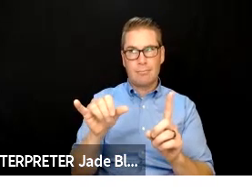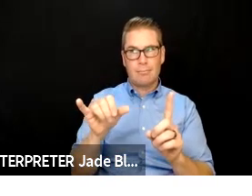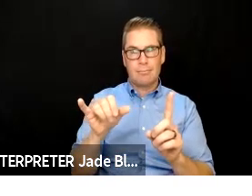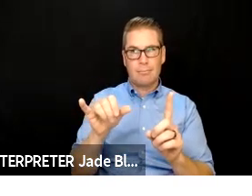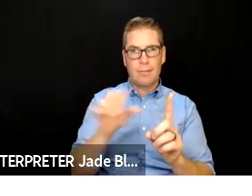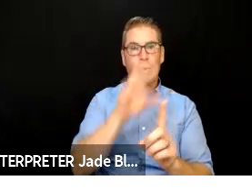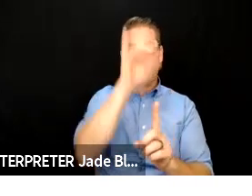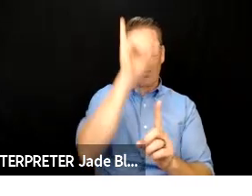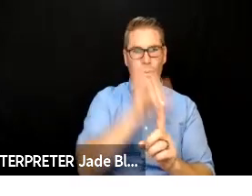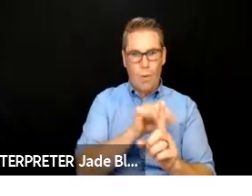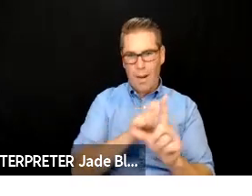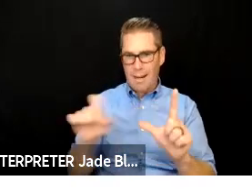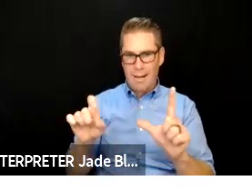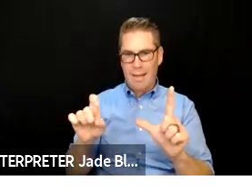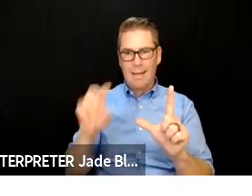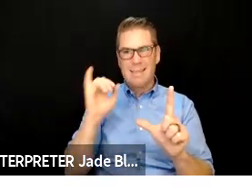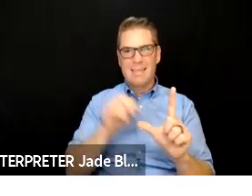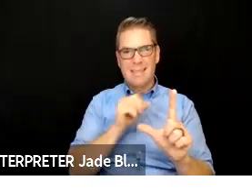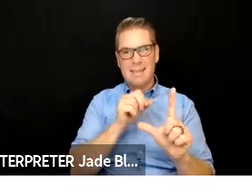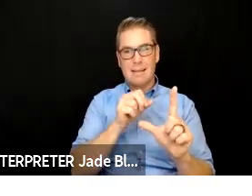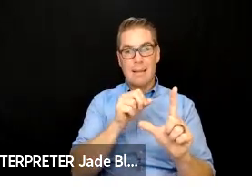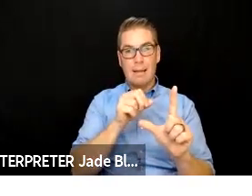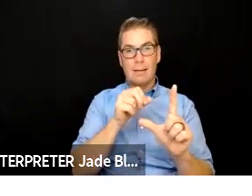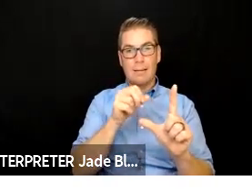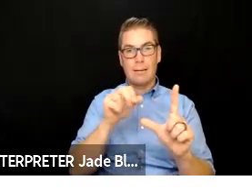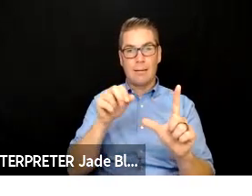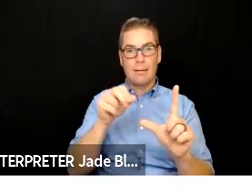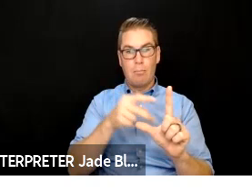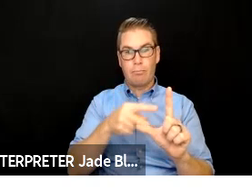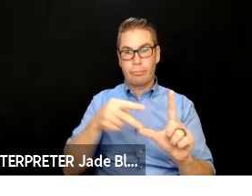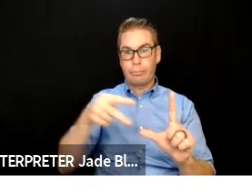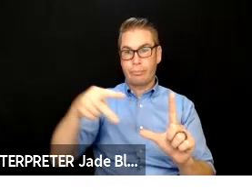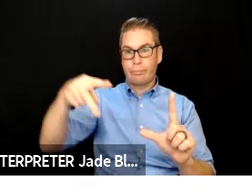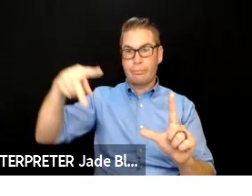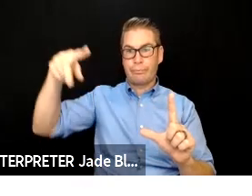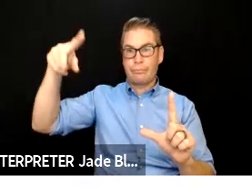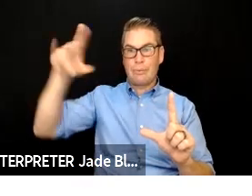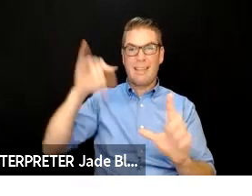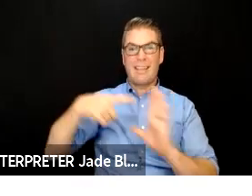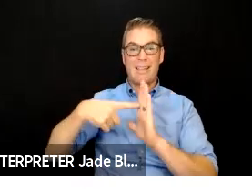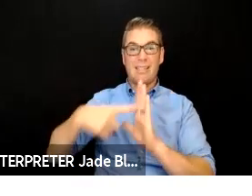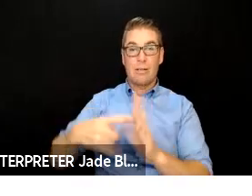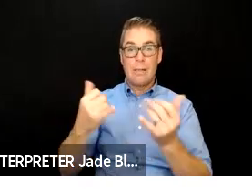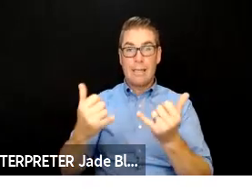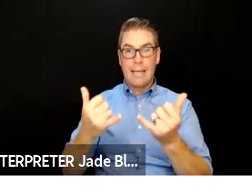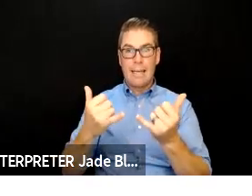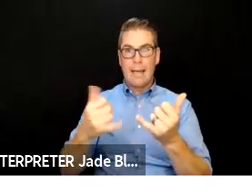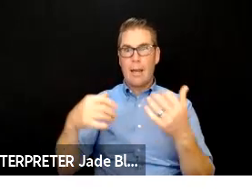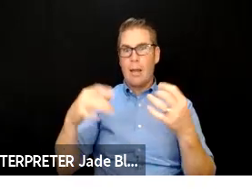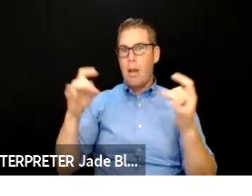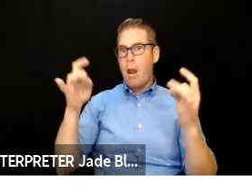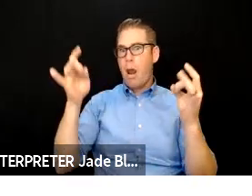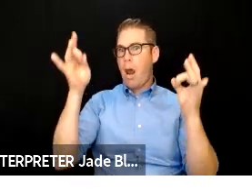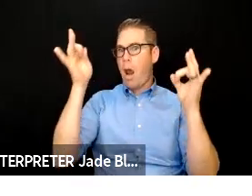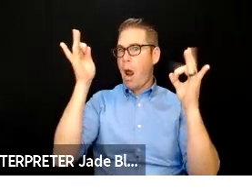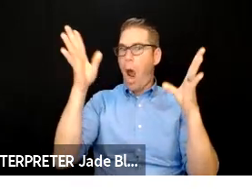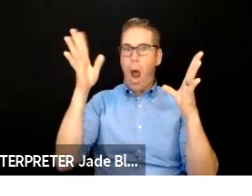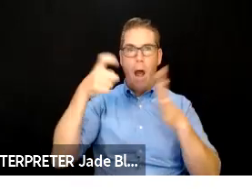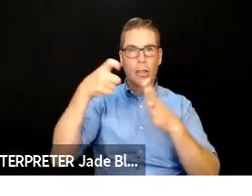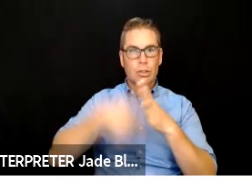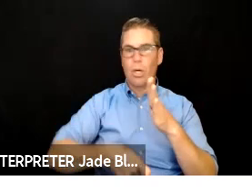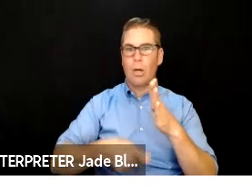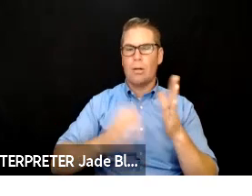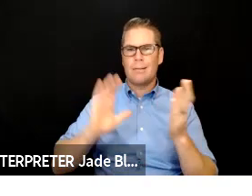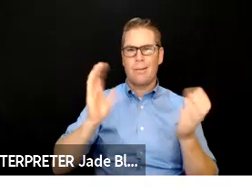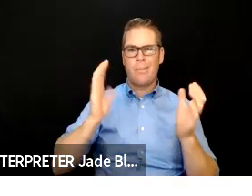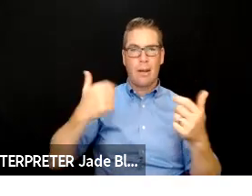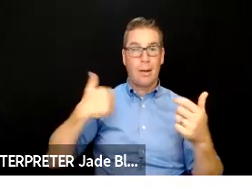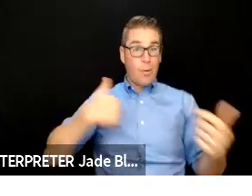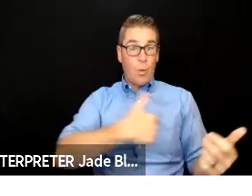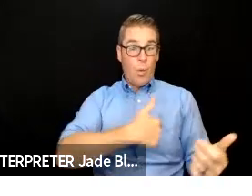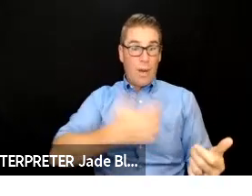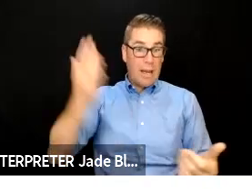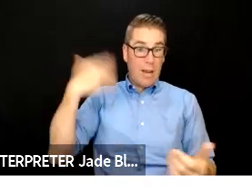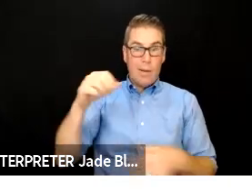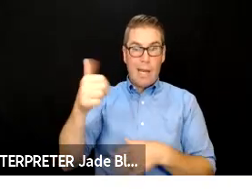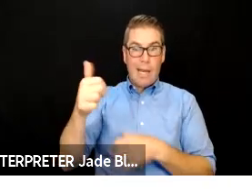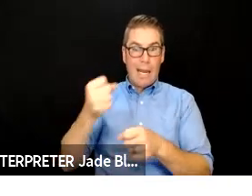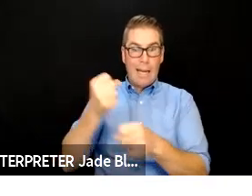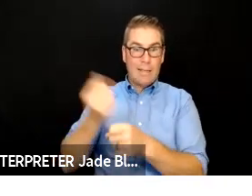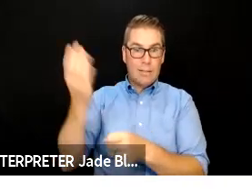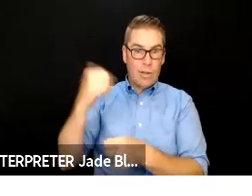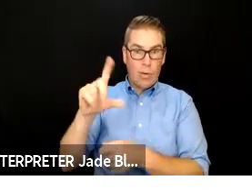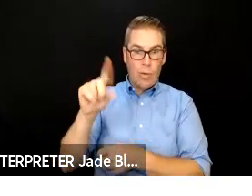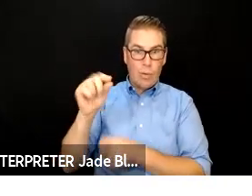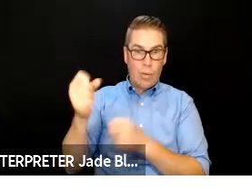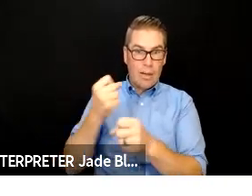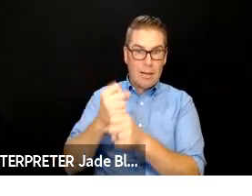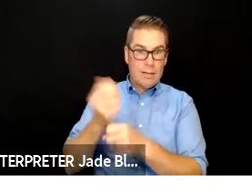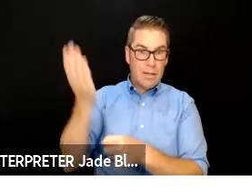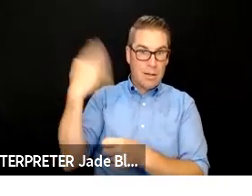Sally Potter: But students today are facing textbook costs that are much, much more outrageous than when we were in college, whether that was 10 years ago or 20 years ago or how however many years ago that was